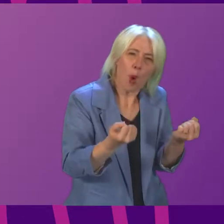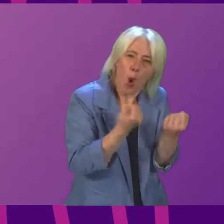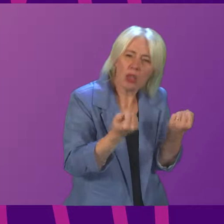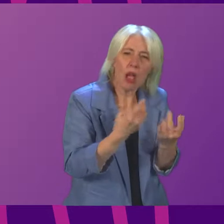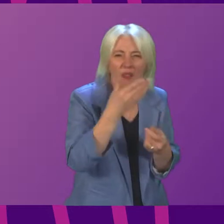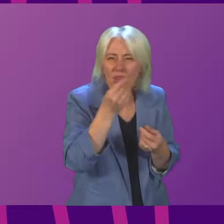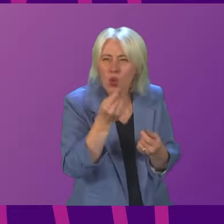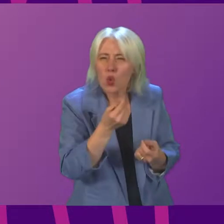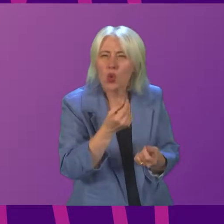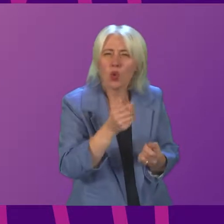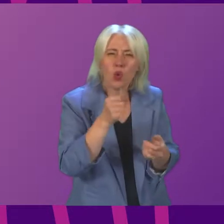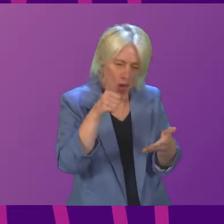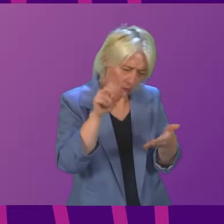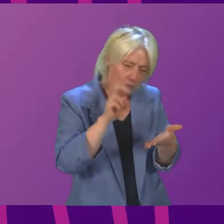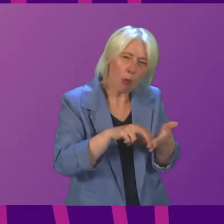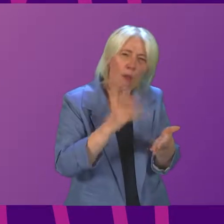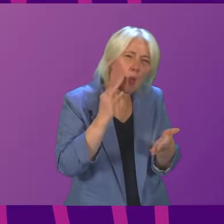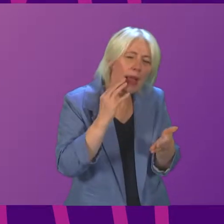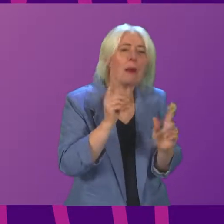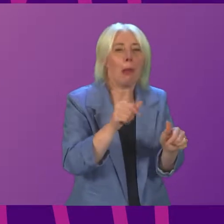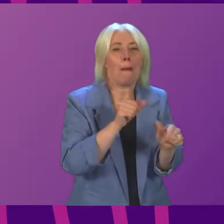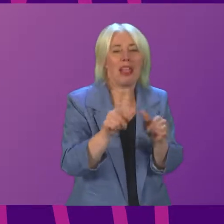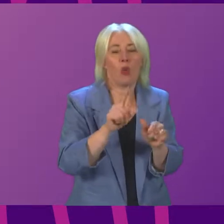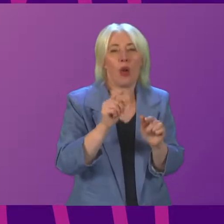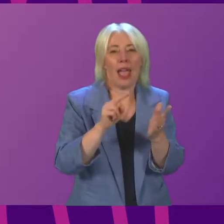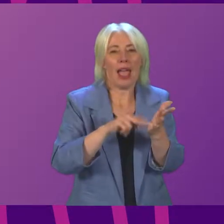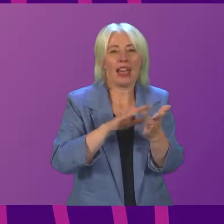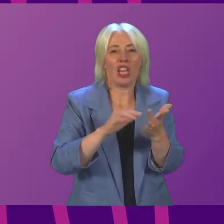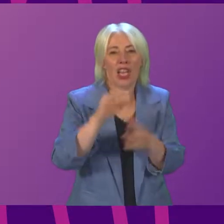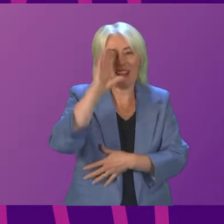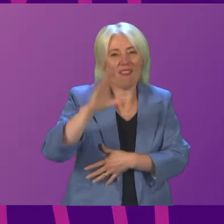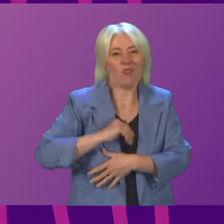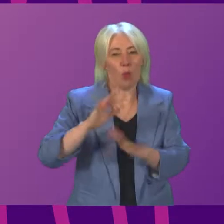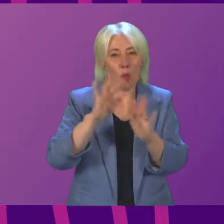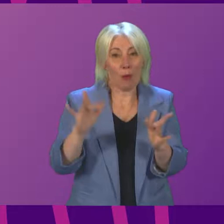they should let those constituents know that the best thing that they can do is go on the NHS Inform website. There is a guide available online—people